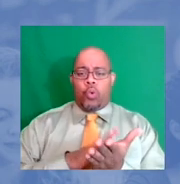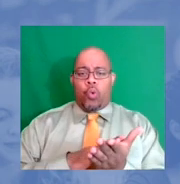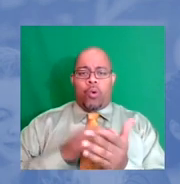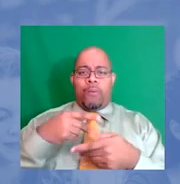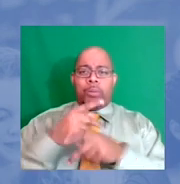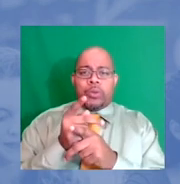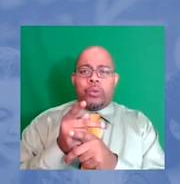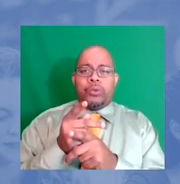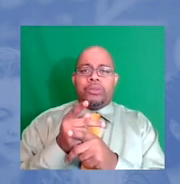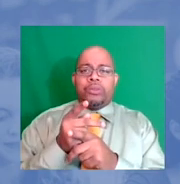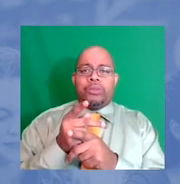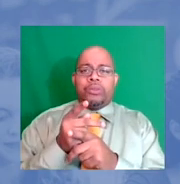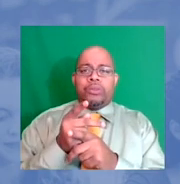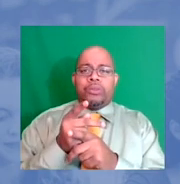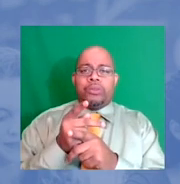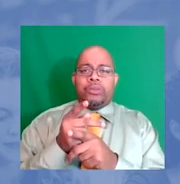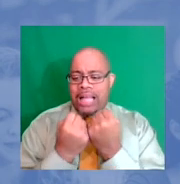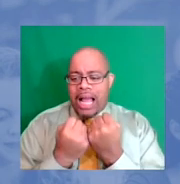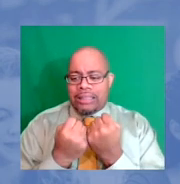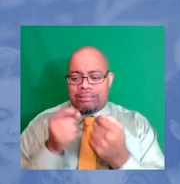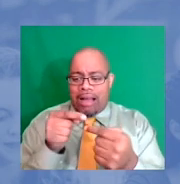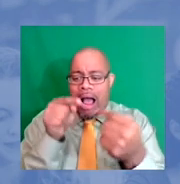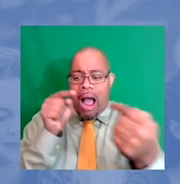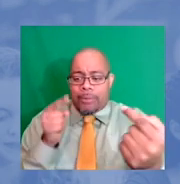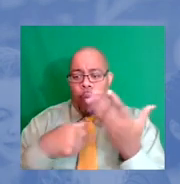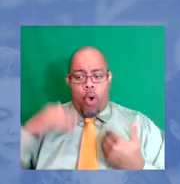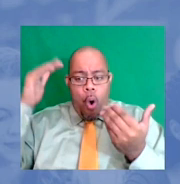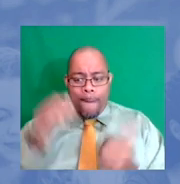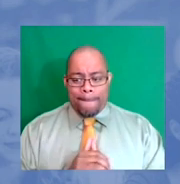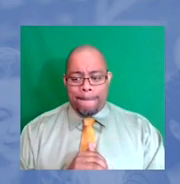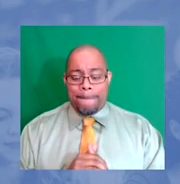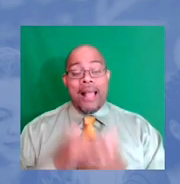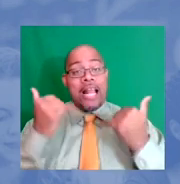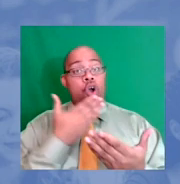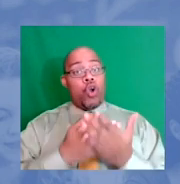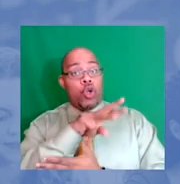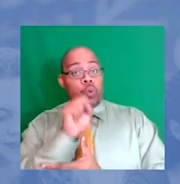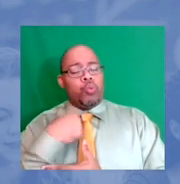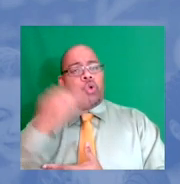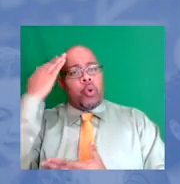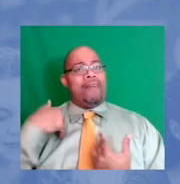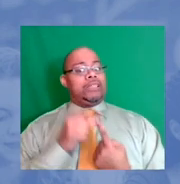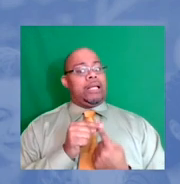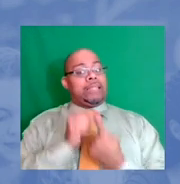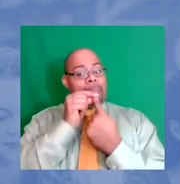OUR SOCIETY WHICH IS THE OPPOSITE OF WHAT WE HOPED FOR. THE GOOD NEWS WE KNOW THERE ARE EXCEPTION AND IS MANY OF THE DISTRICTS WE'RE GOING TO